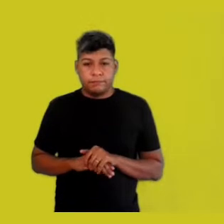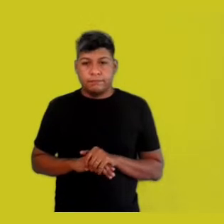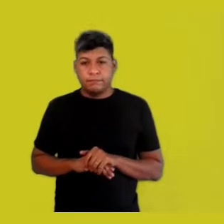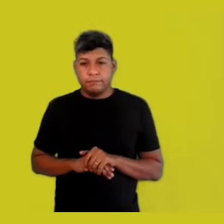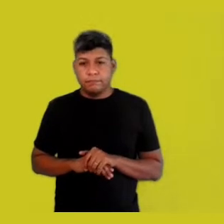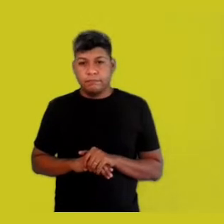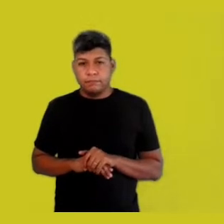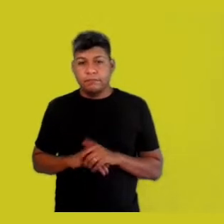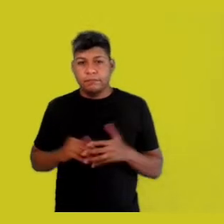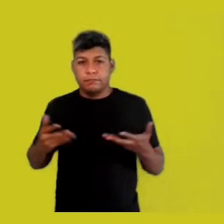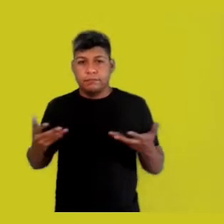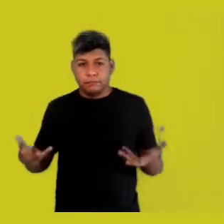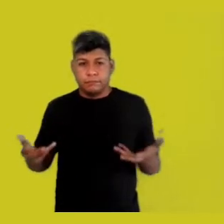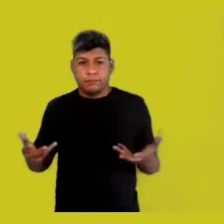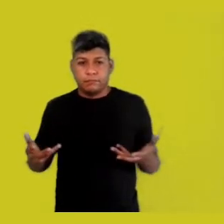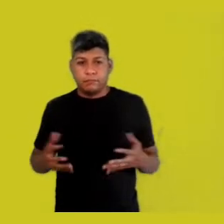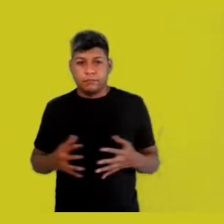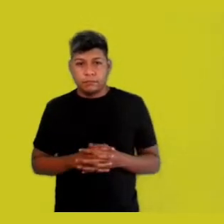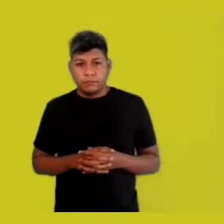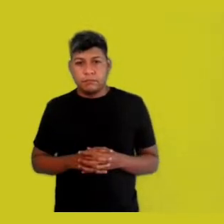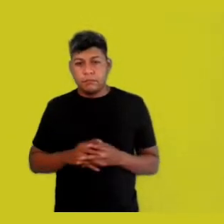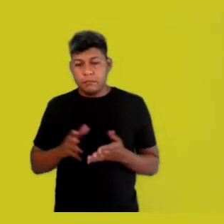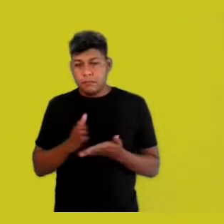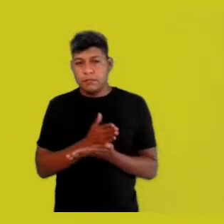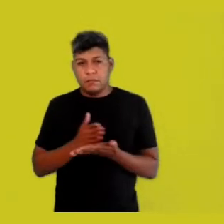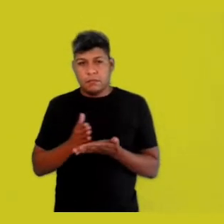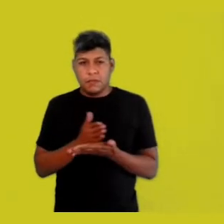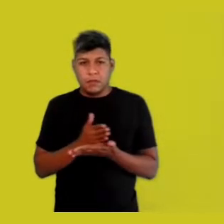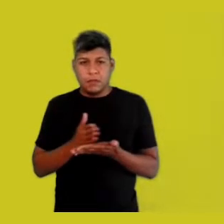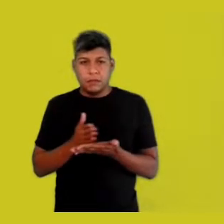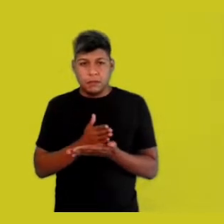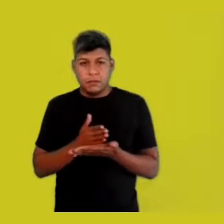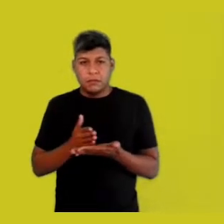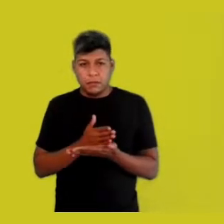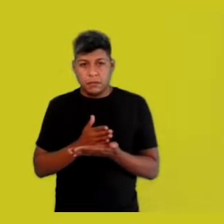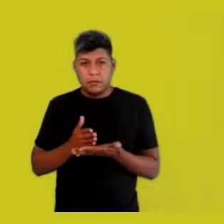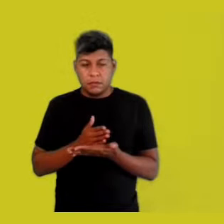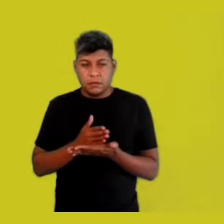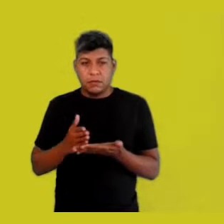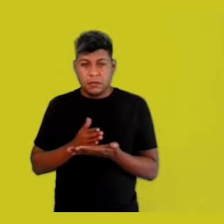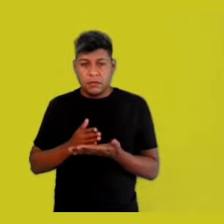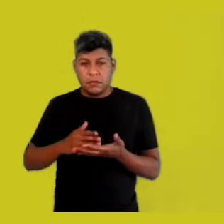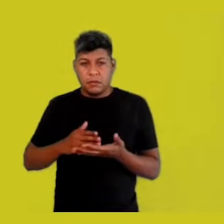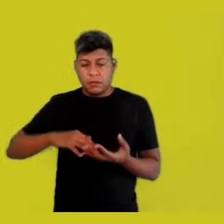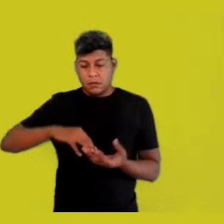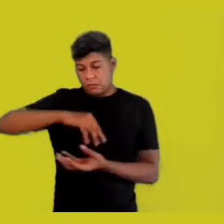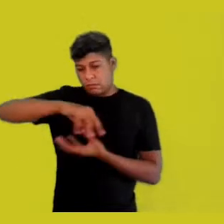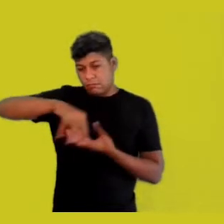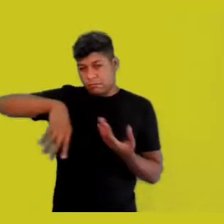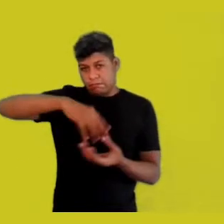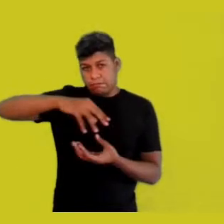Many times, urban, contemporary mystiques, neoshamanisms